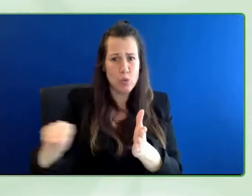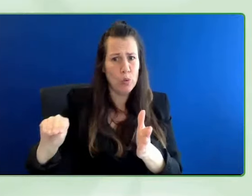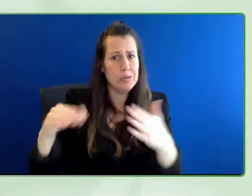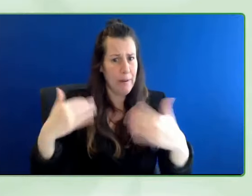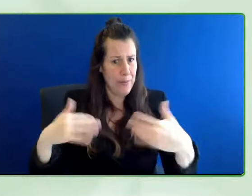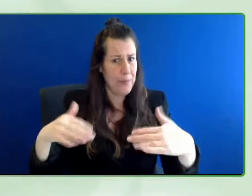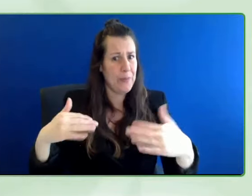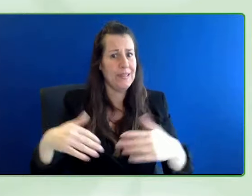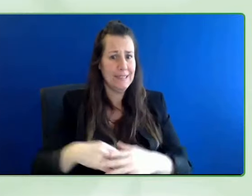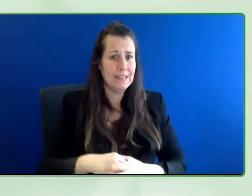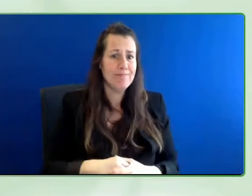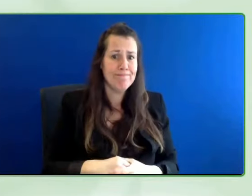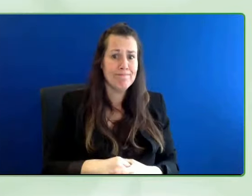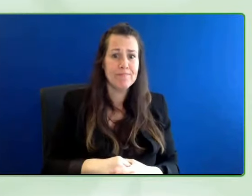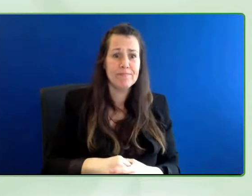to the servers worldwide.